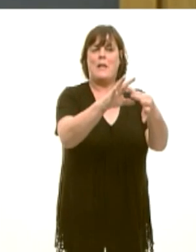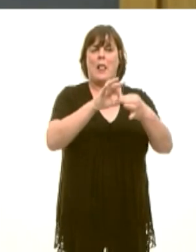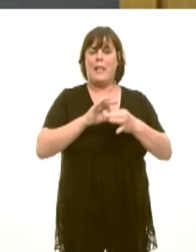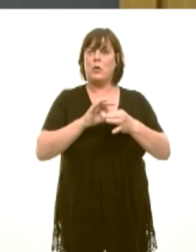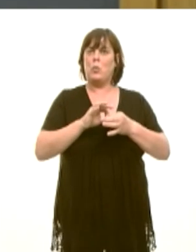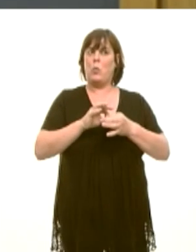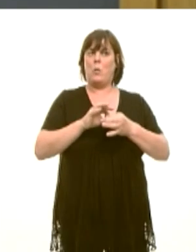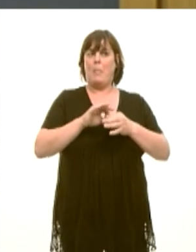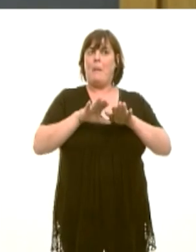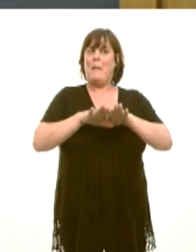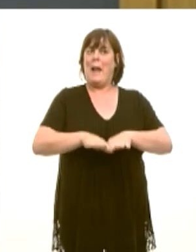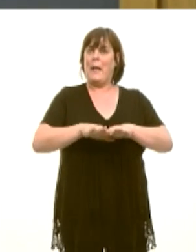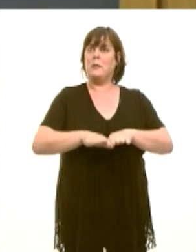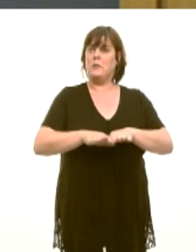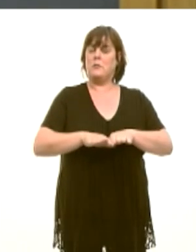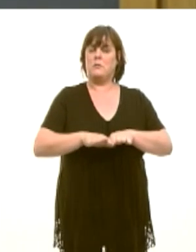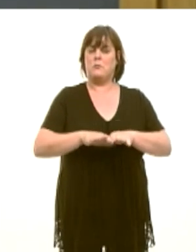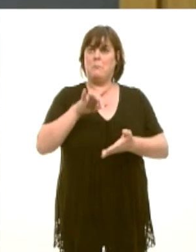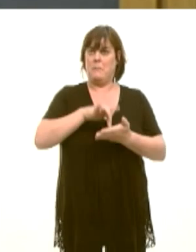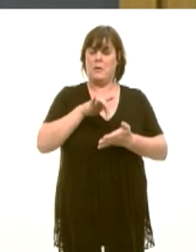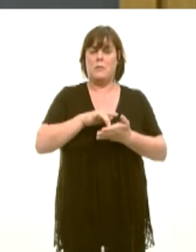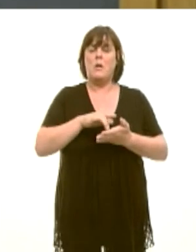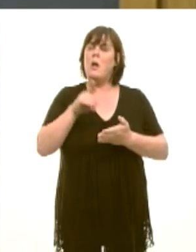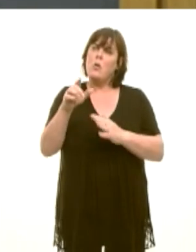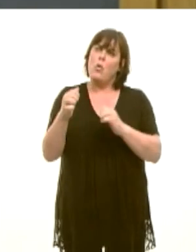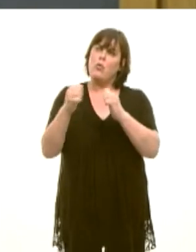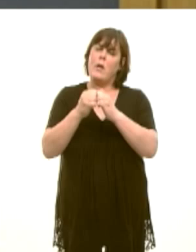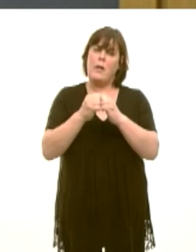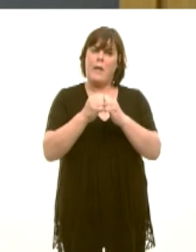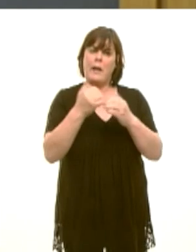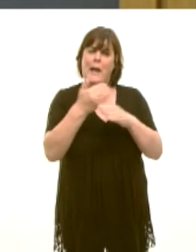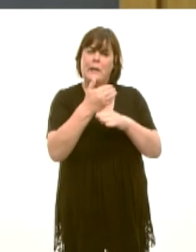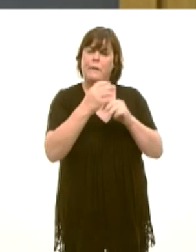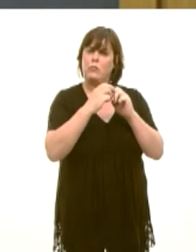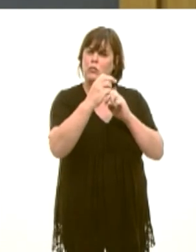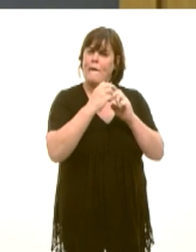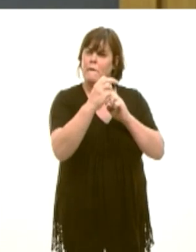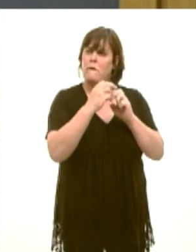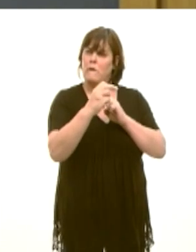does he agree that active travel should be considered as part of the arguments for developing